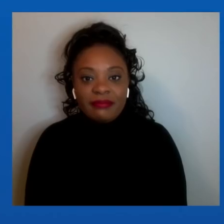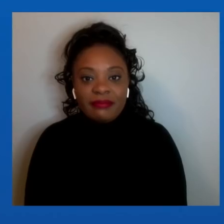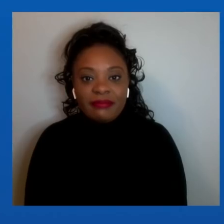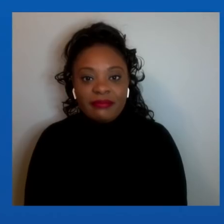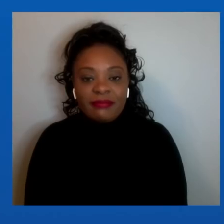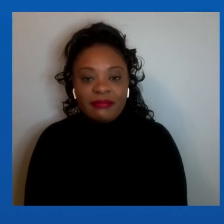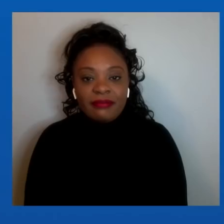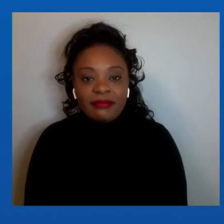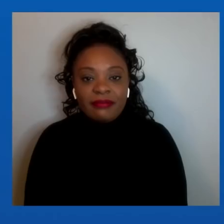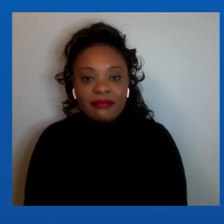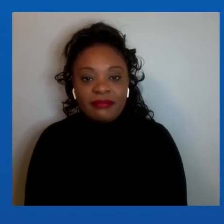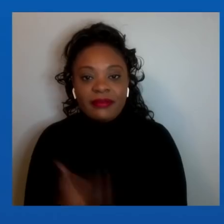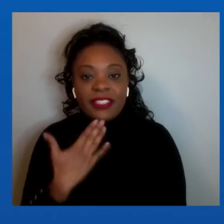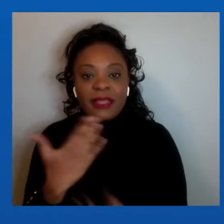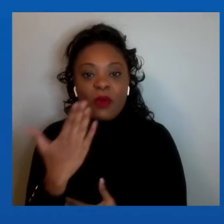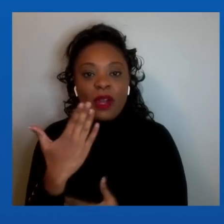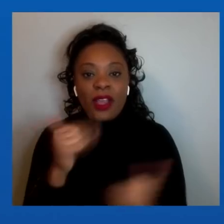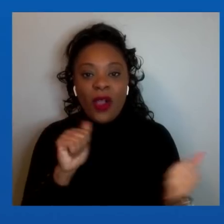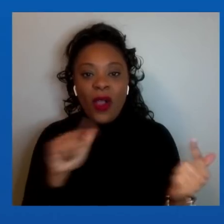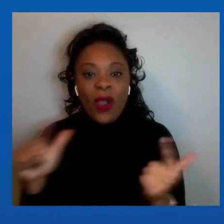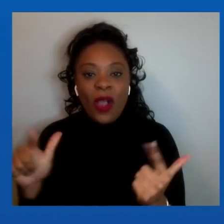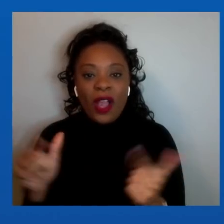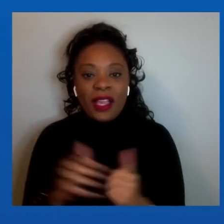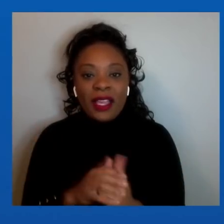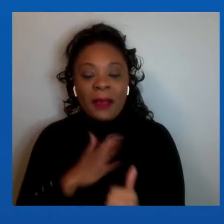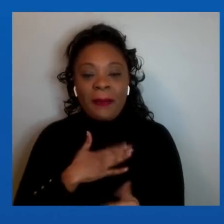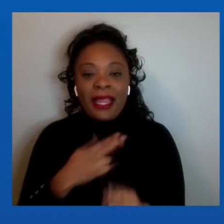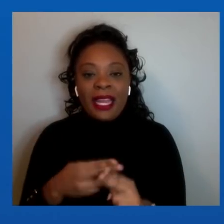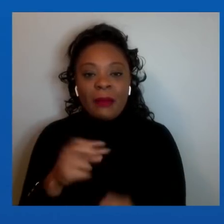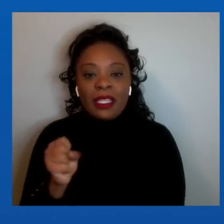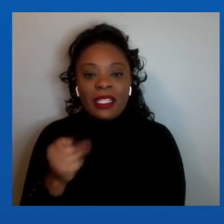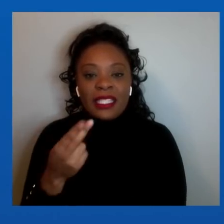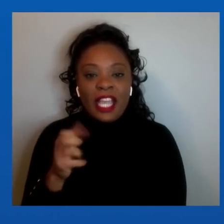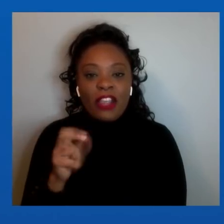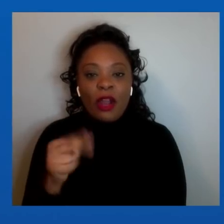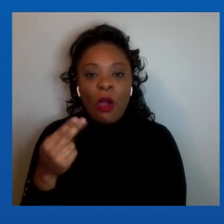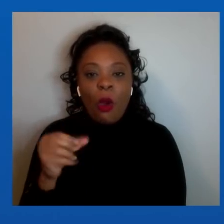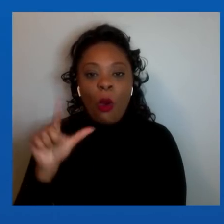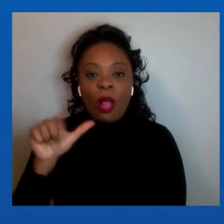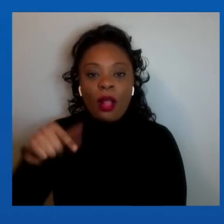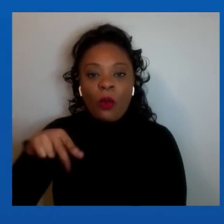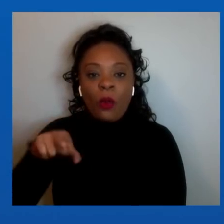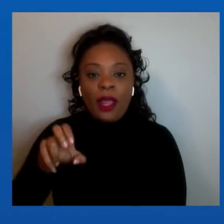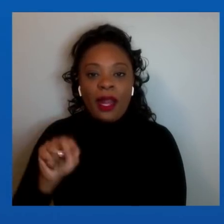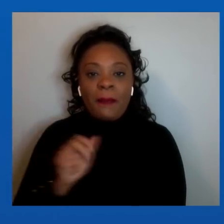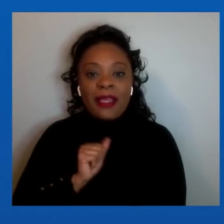Sharon Hoagland: Good morning, everyone. My name is Sharon Hoagland, and I am a born and raised in Washington, D.C.,